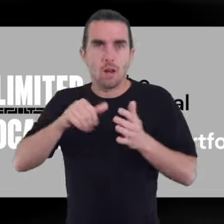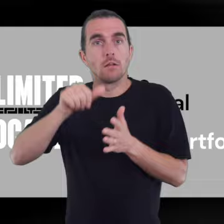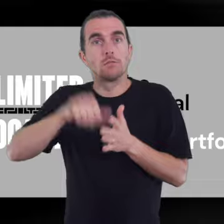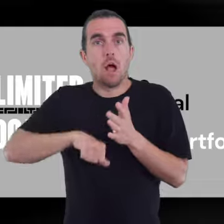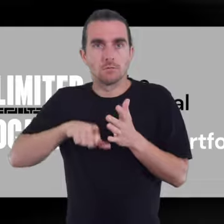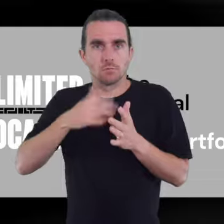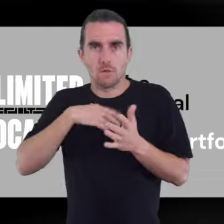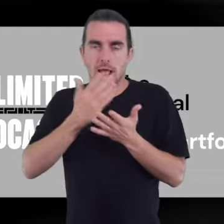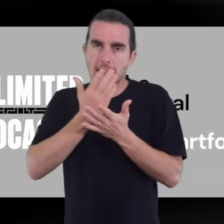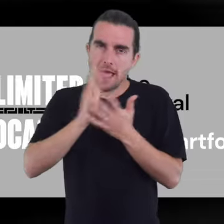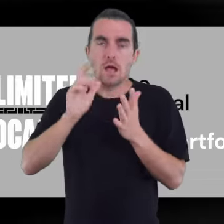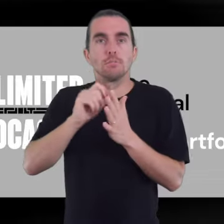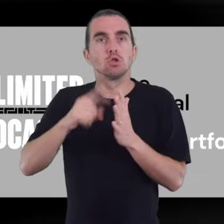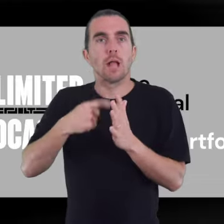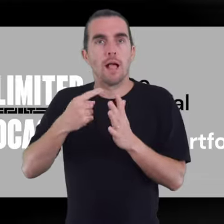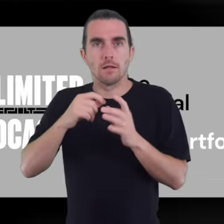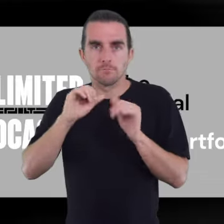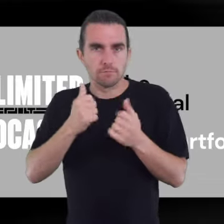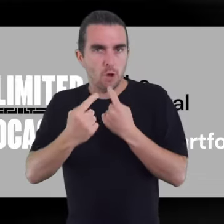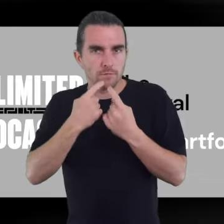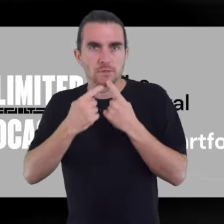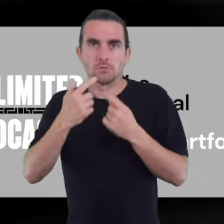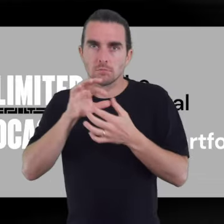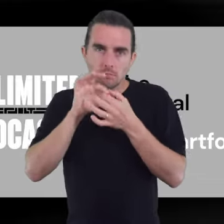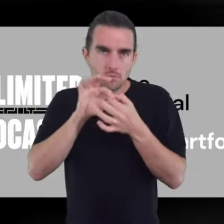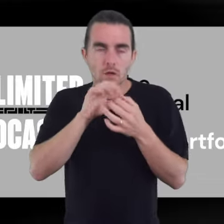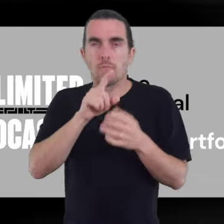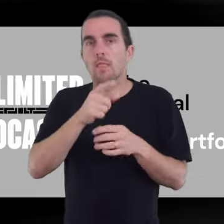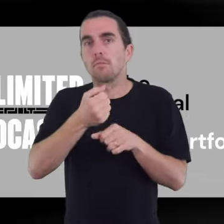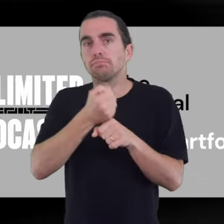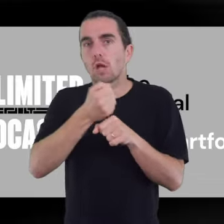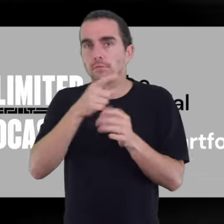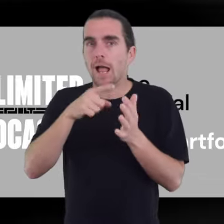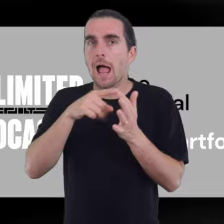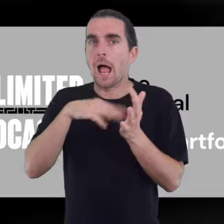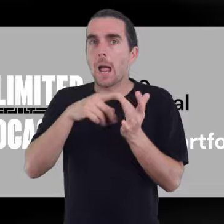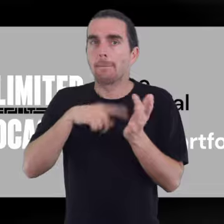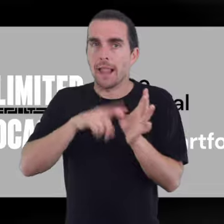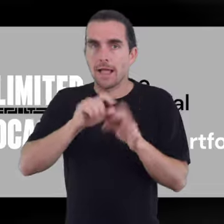was having really clear project information, and I worked with my producer, Emily, to build a website,